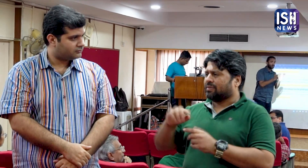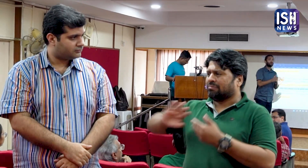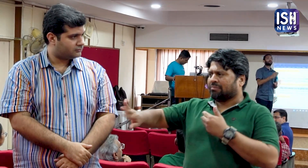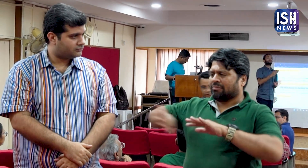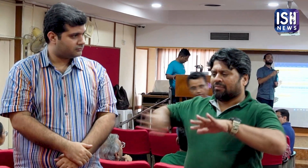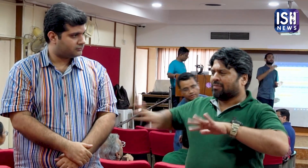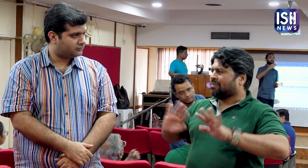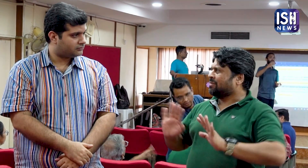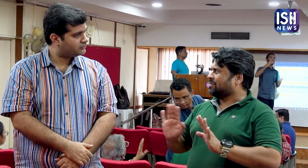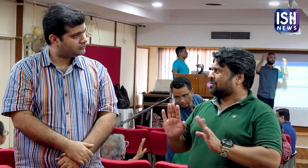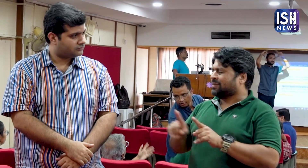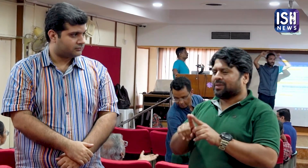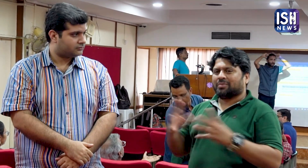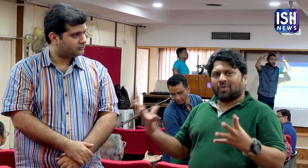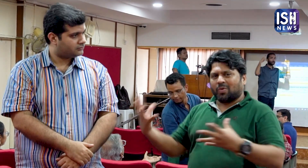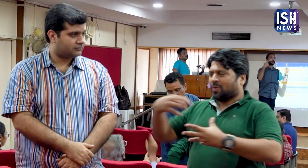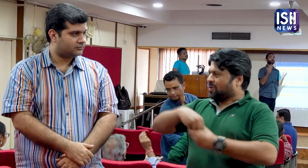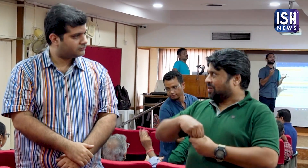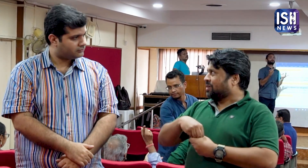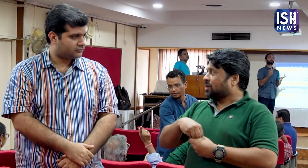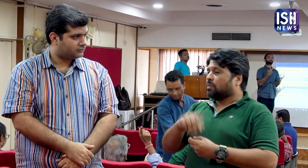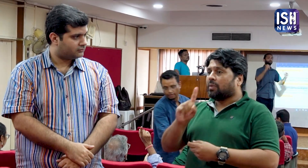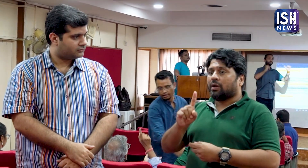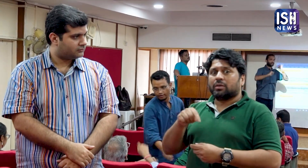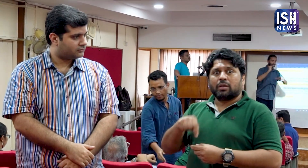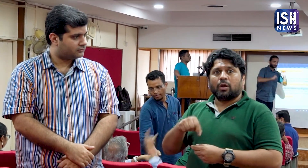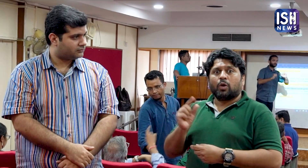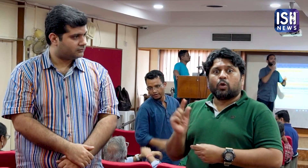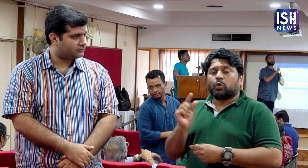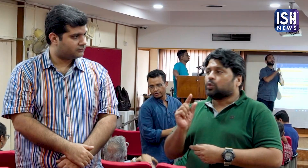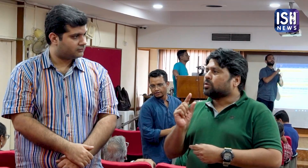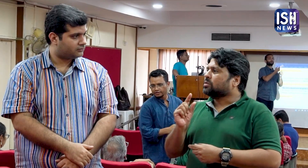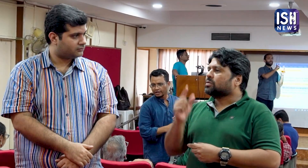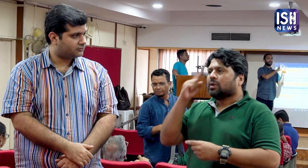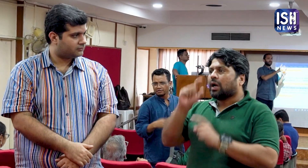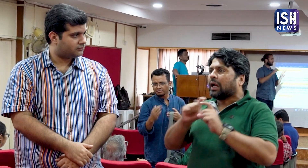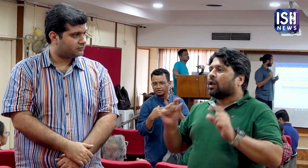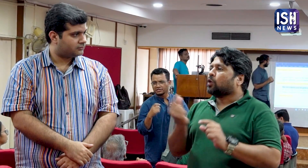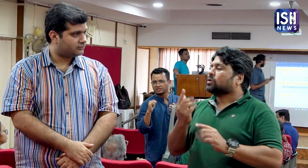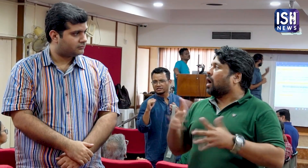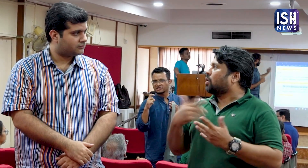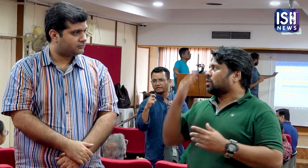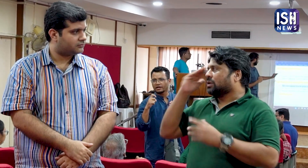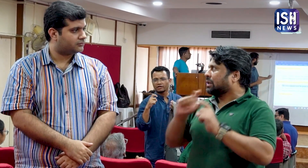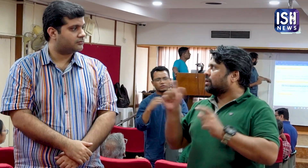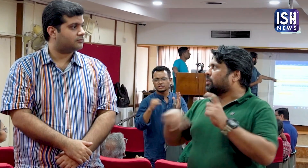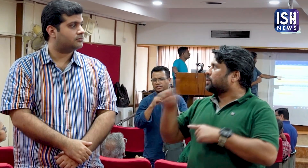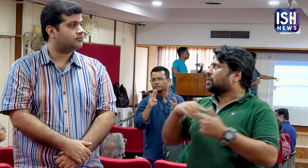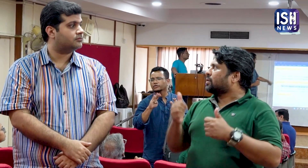Instead of separating kids, the idea promotes inclusion. However there is no clarity on its usage.